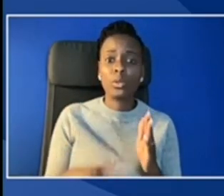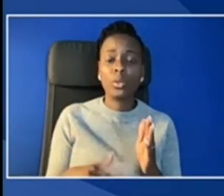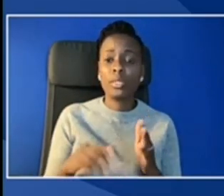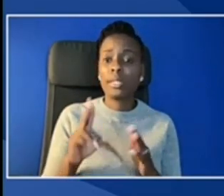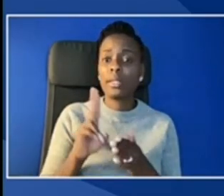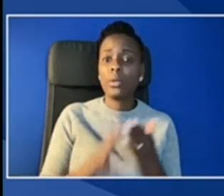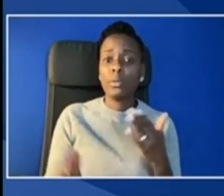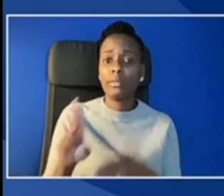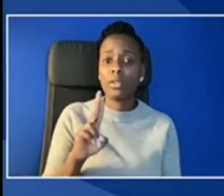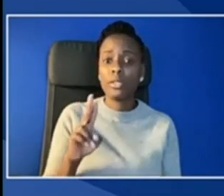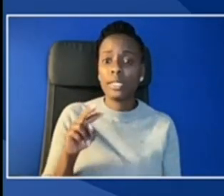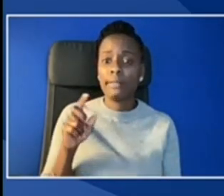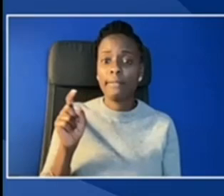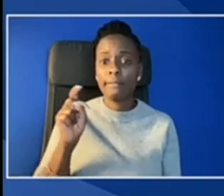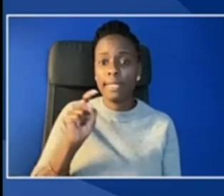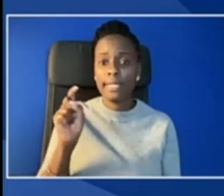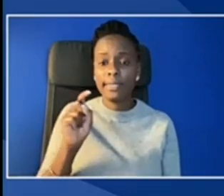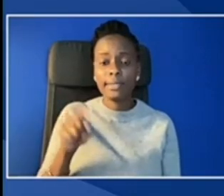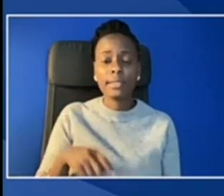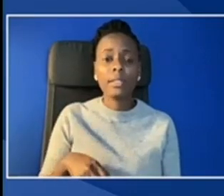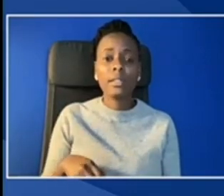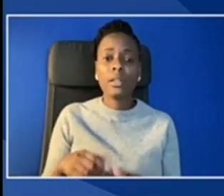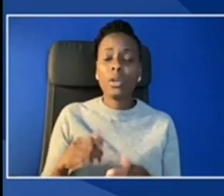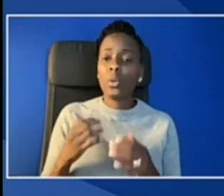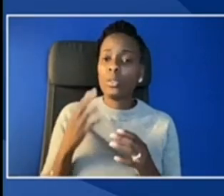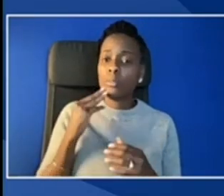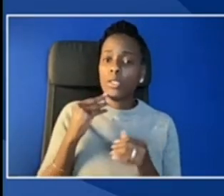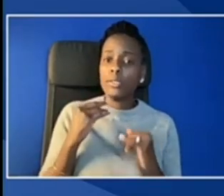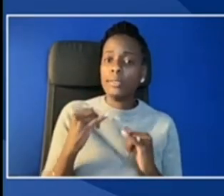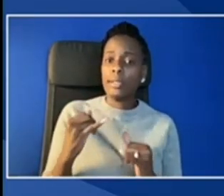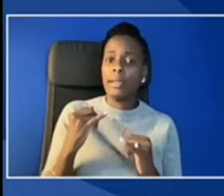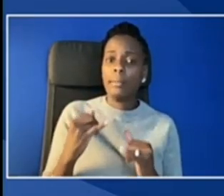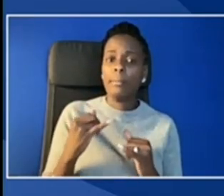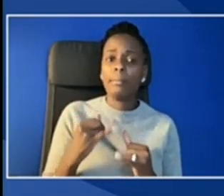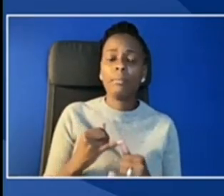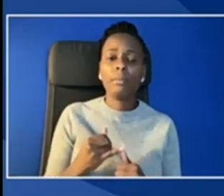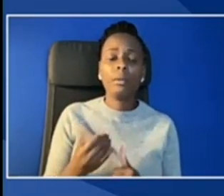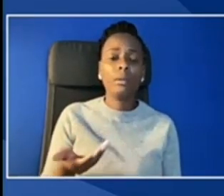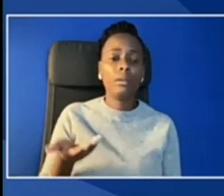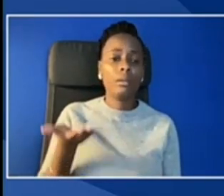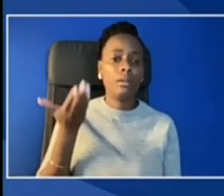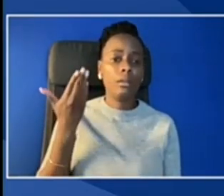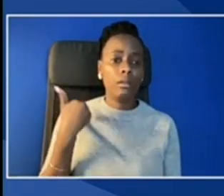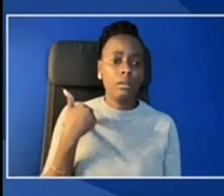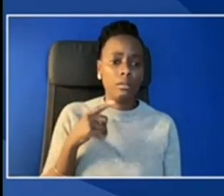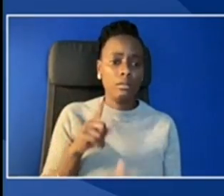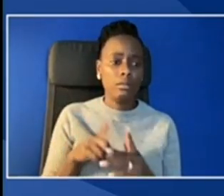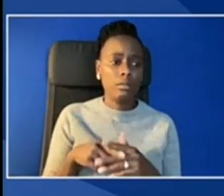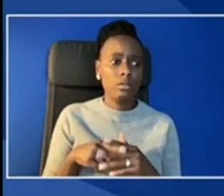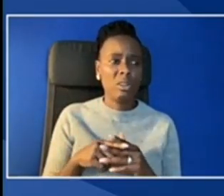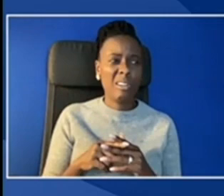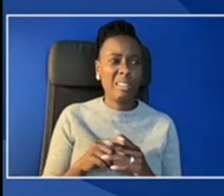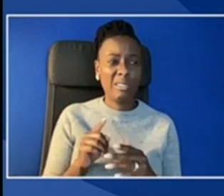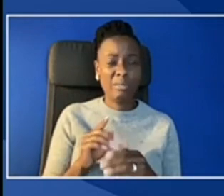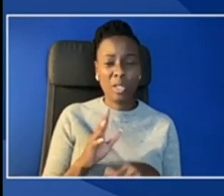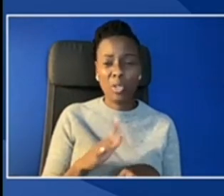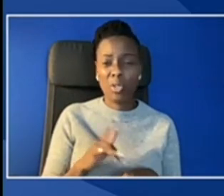gone through the same exact thing, which was that back in, you know, starting from early 2000, all the way up to as recently,